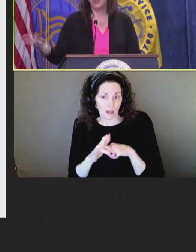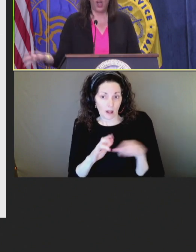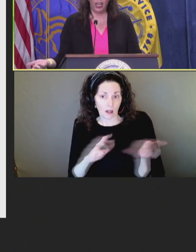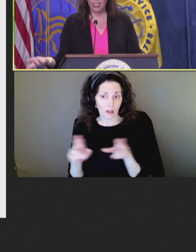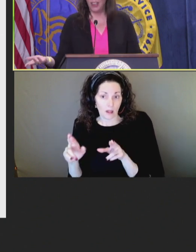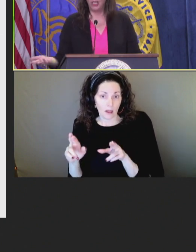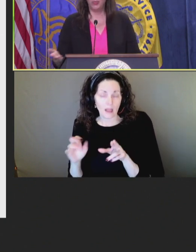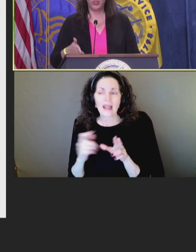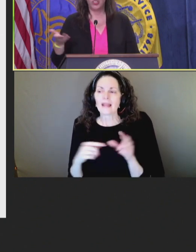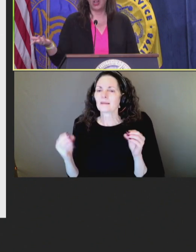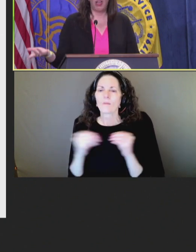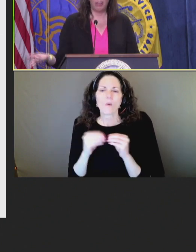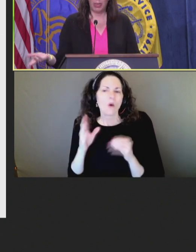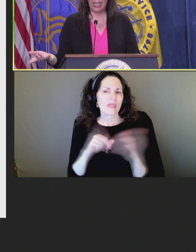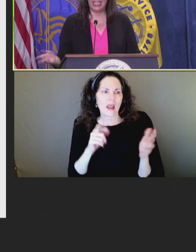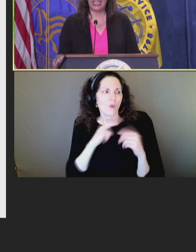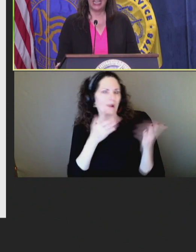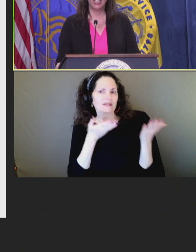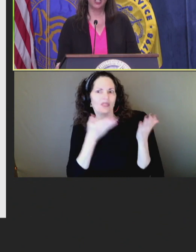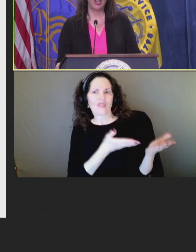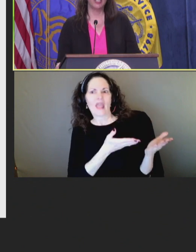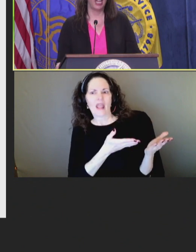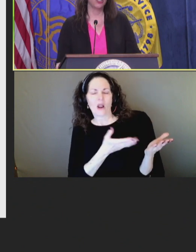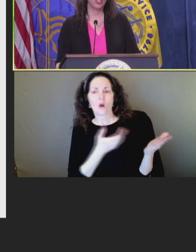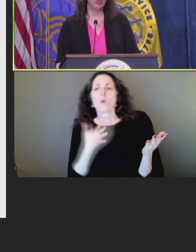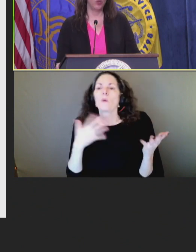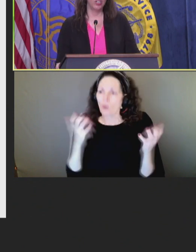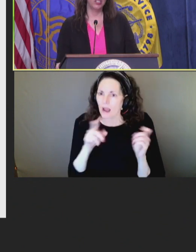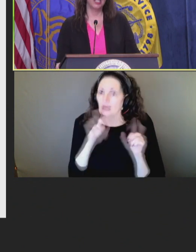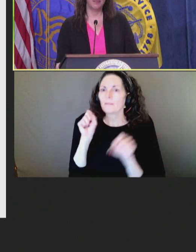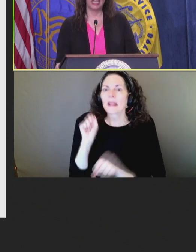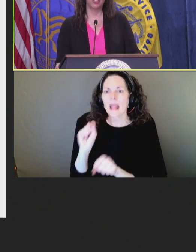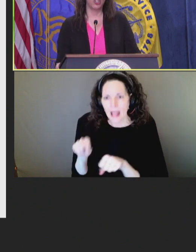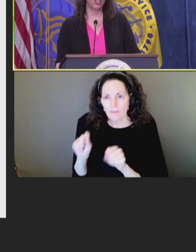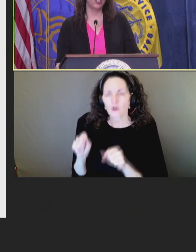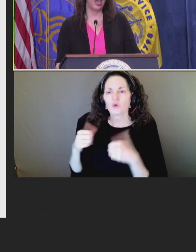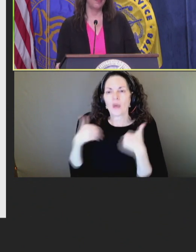products available. So, now, everybody can get it. You have to actually work to make sure that people